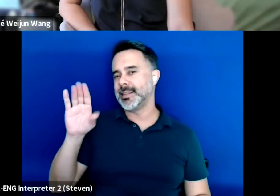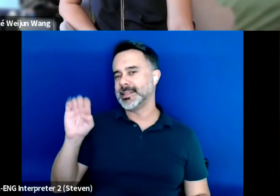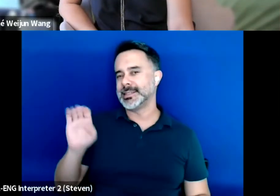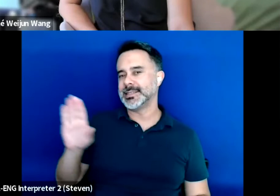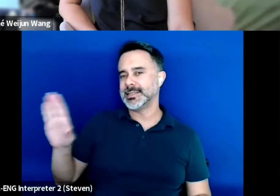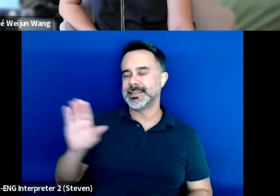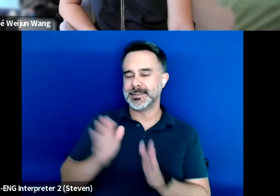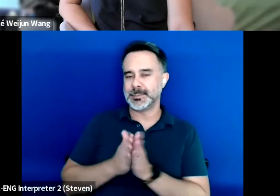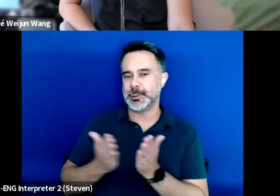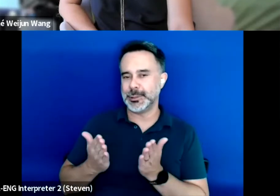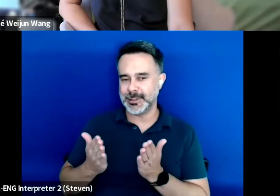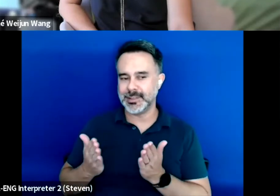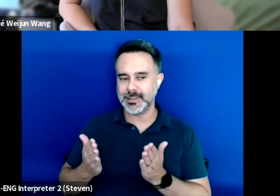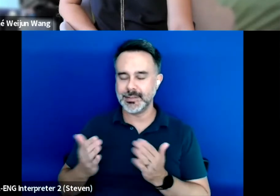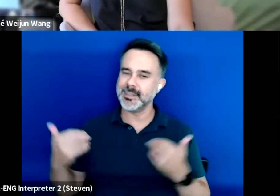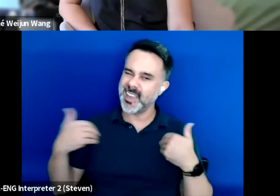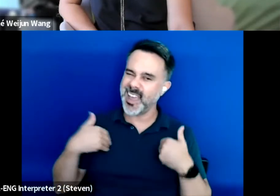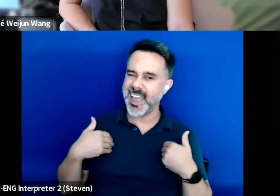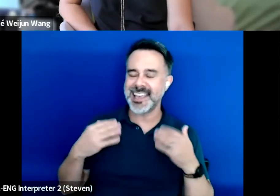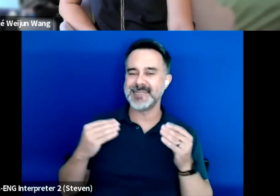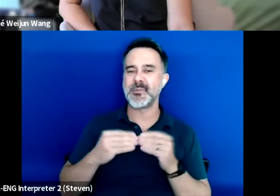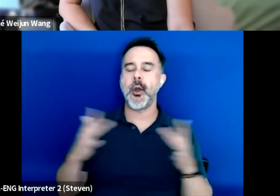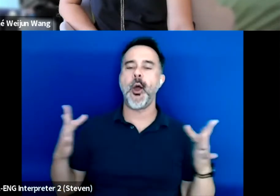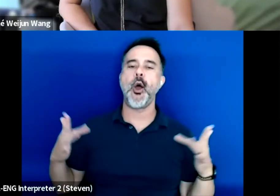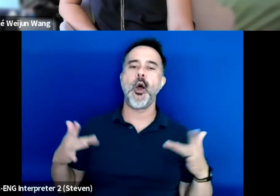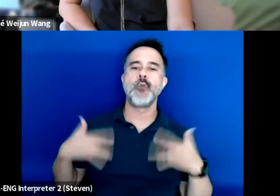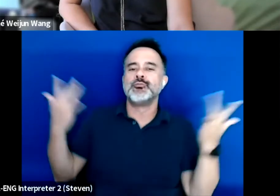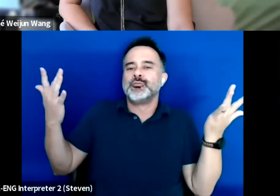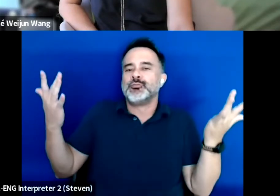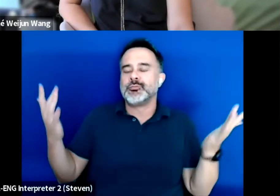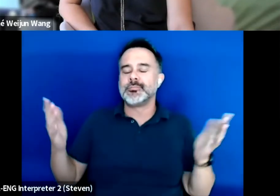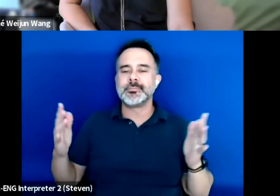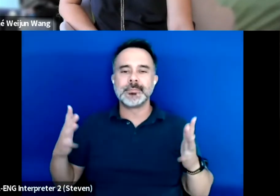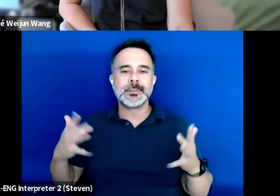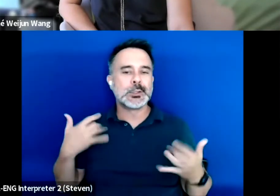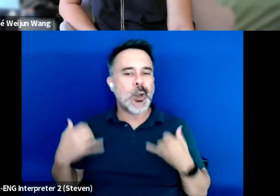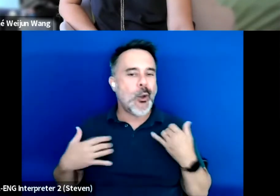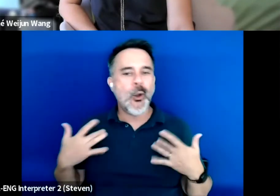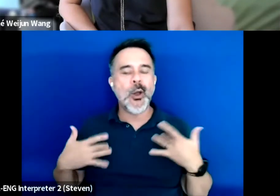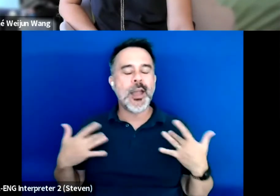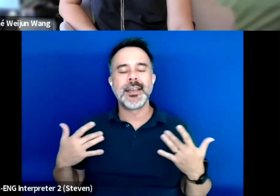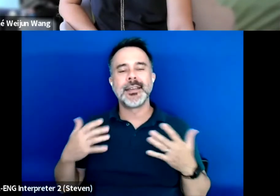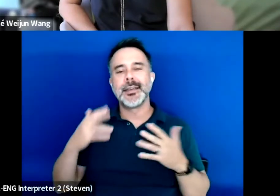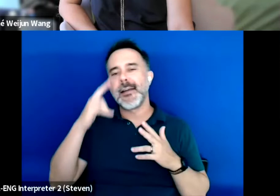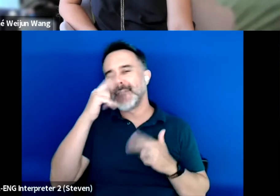One thing I really appreciated about your book, Stephanie, that you didn't mention is that,